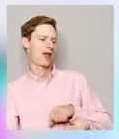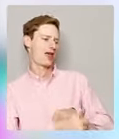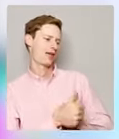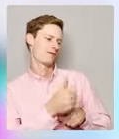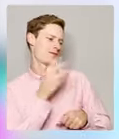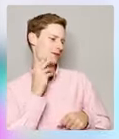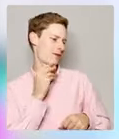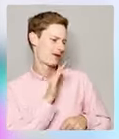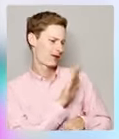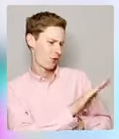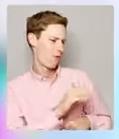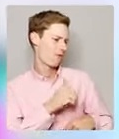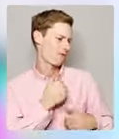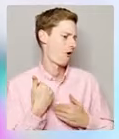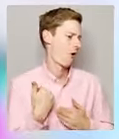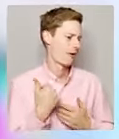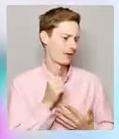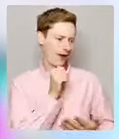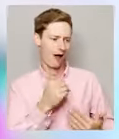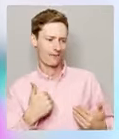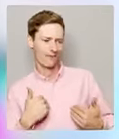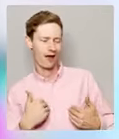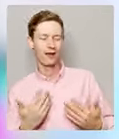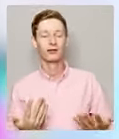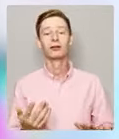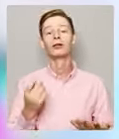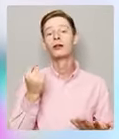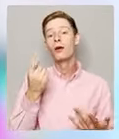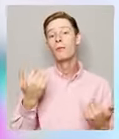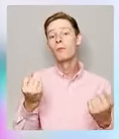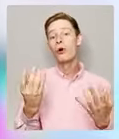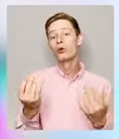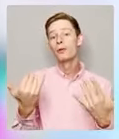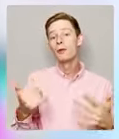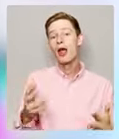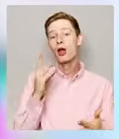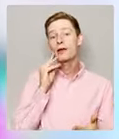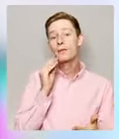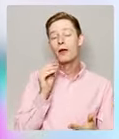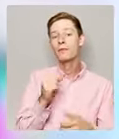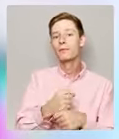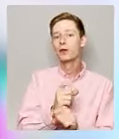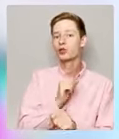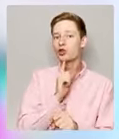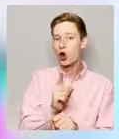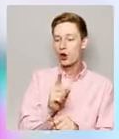to blame the experience on any failed actions they make. Keep in mind, however, that for multiplayer experiences, it's important to make sure different tolerances